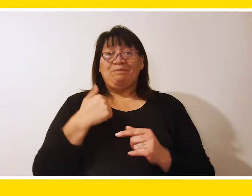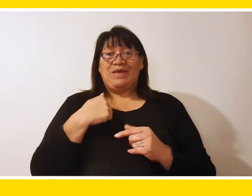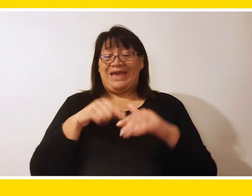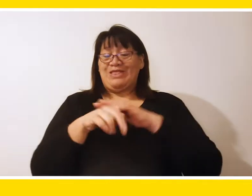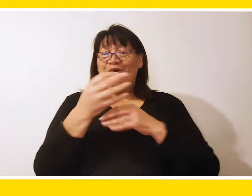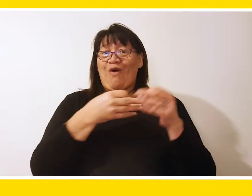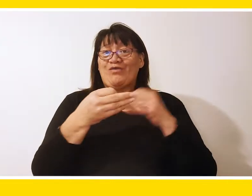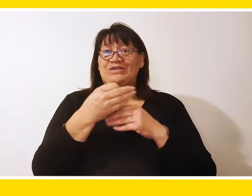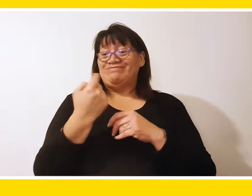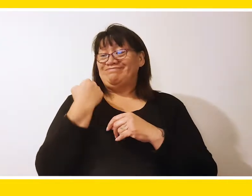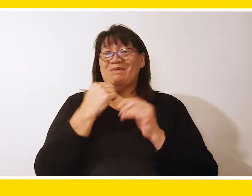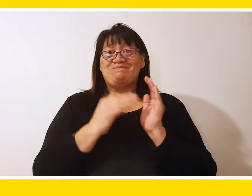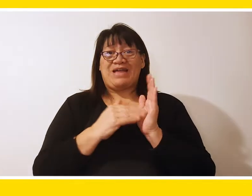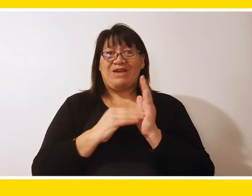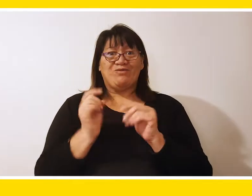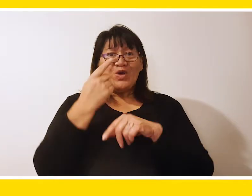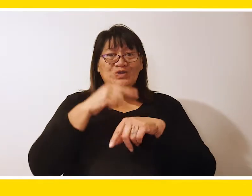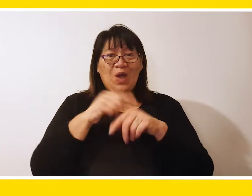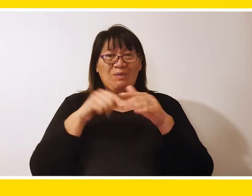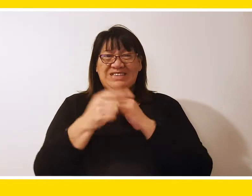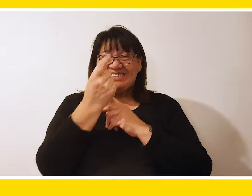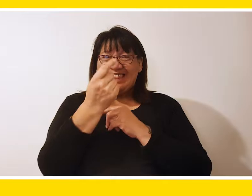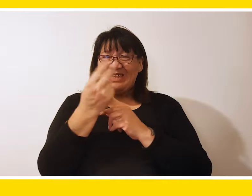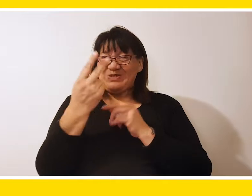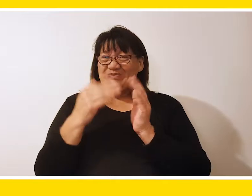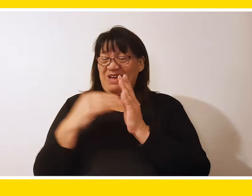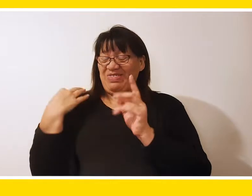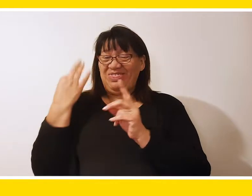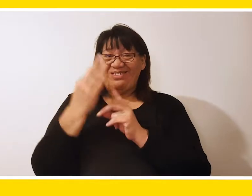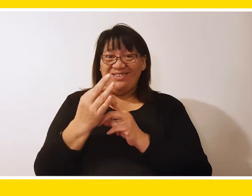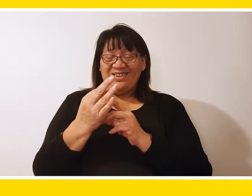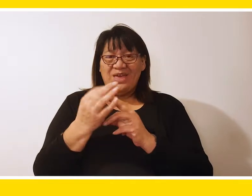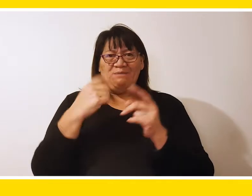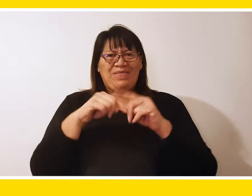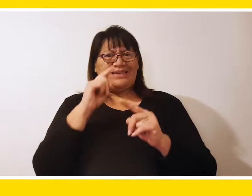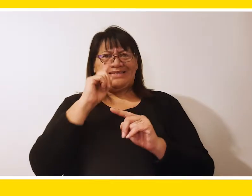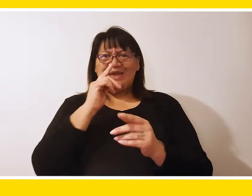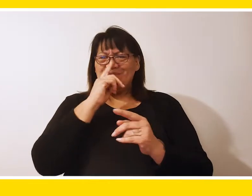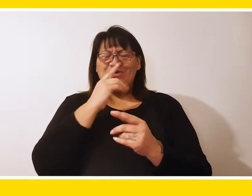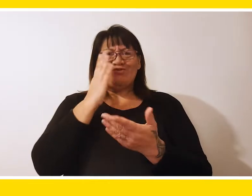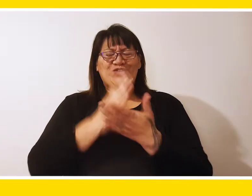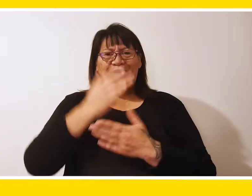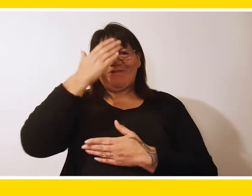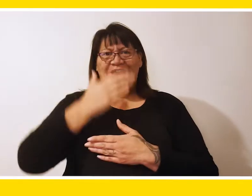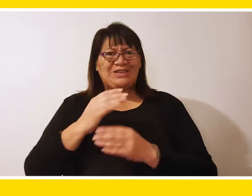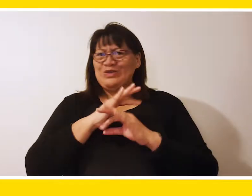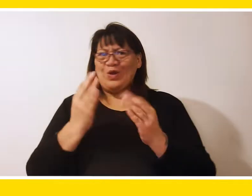going into the office on Monday for the first time in nearly two months and seeing people for real rather than over Zoom!